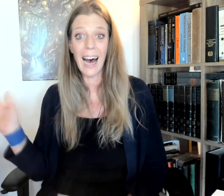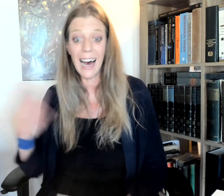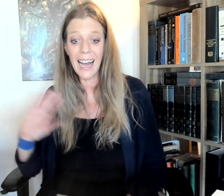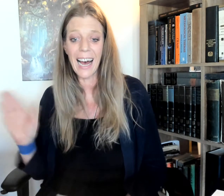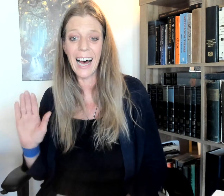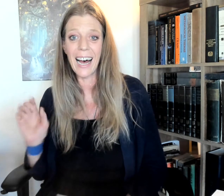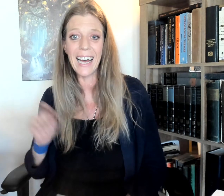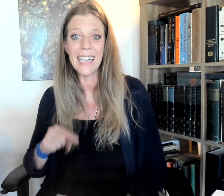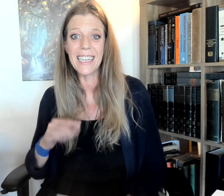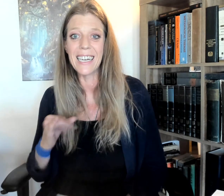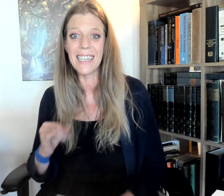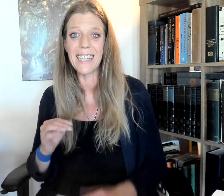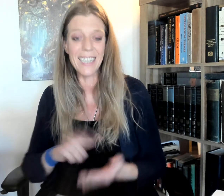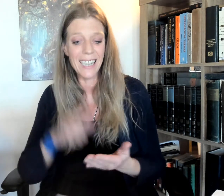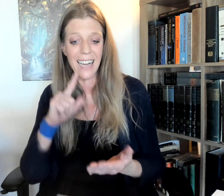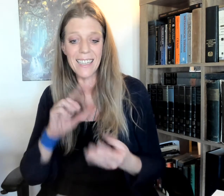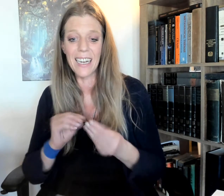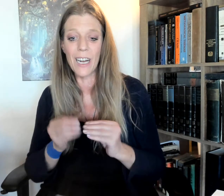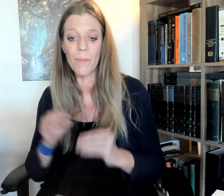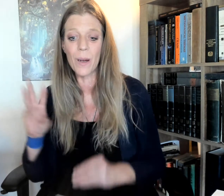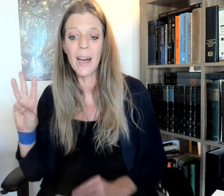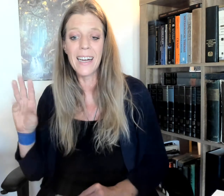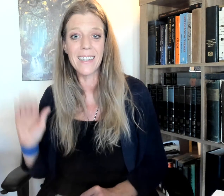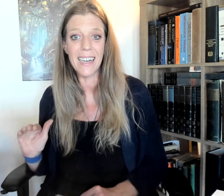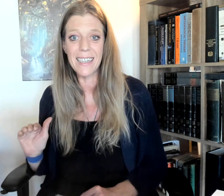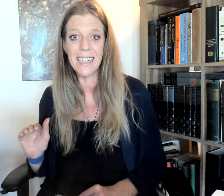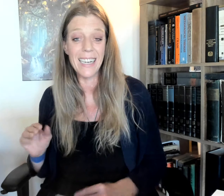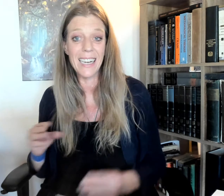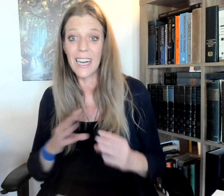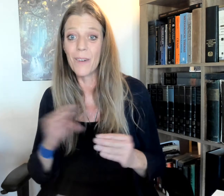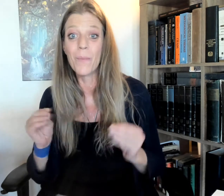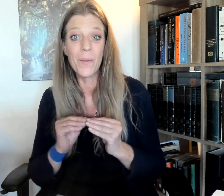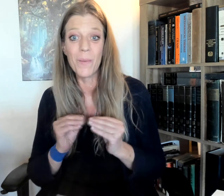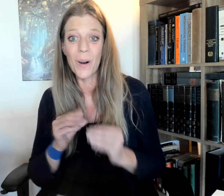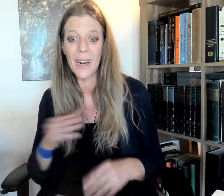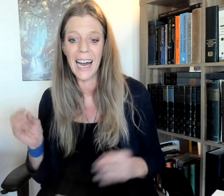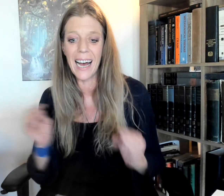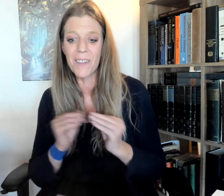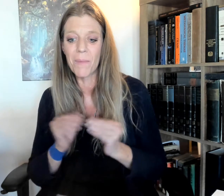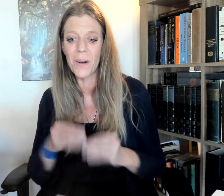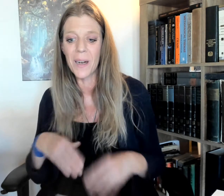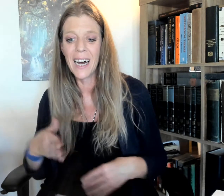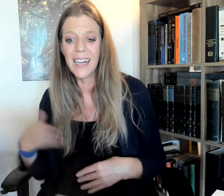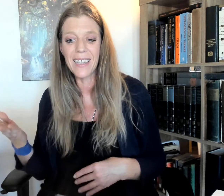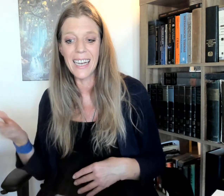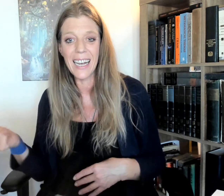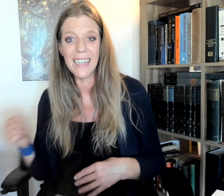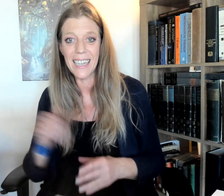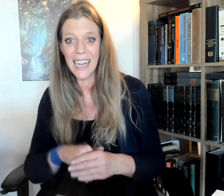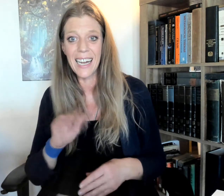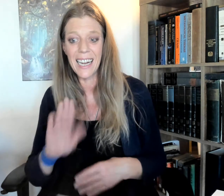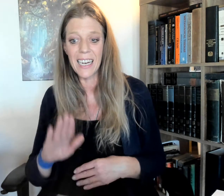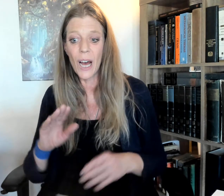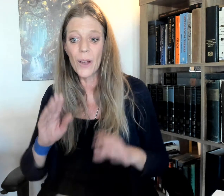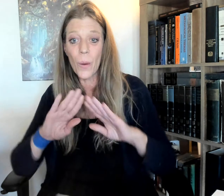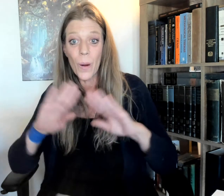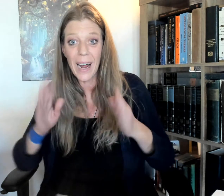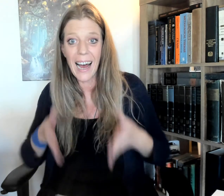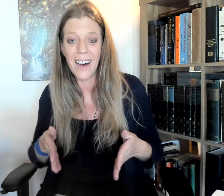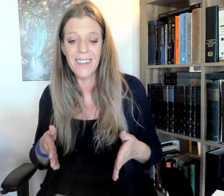Hi, hi! This is lesson #16 - More and More Things in Your House.